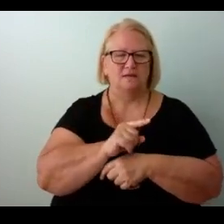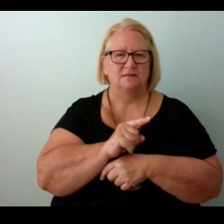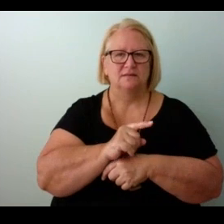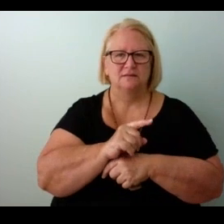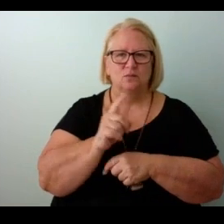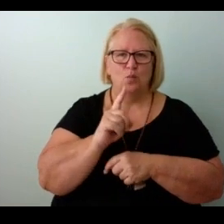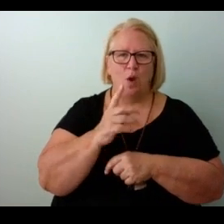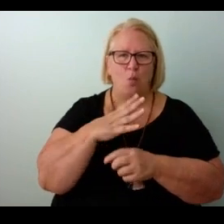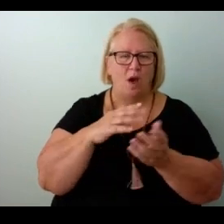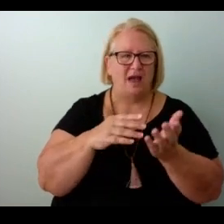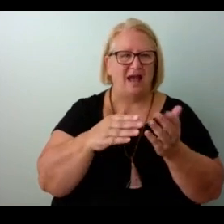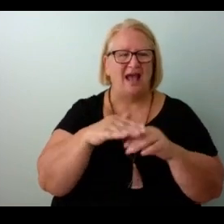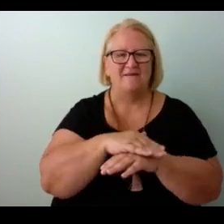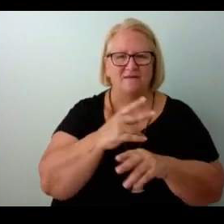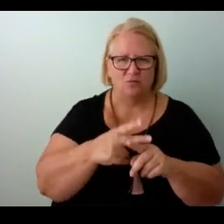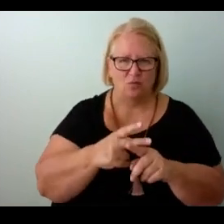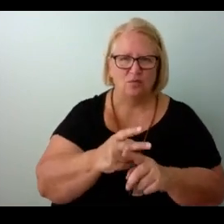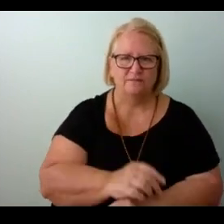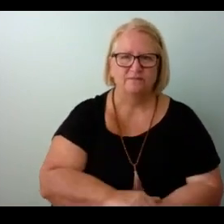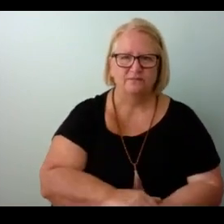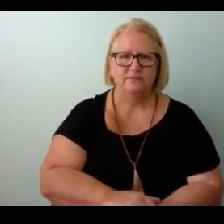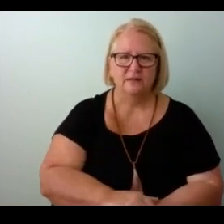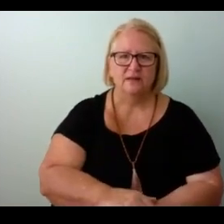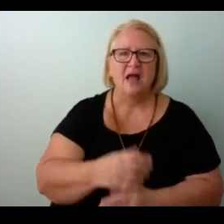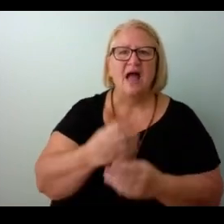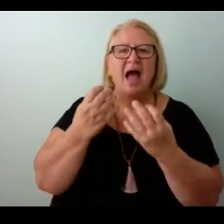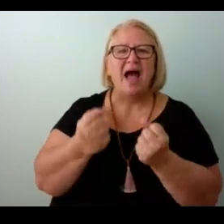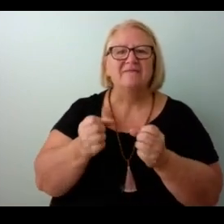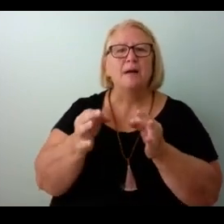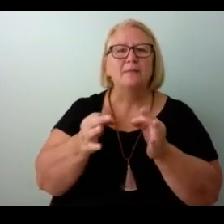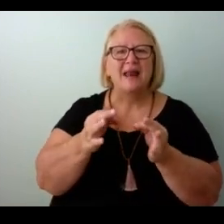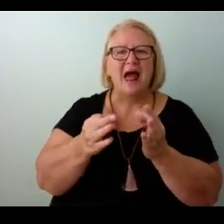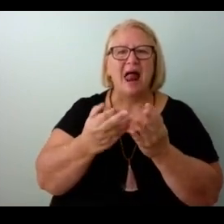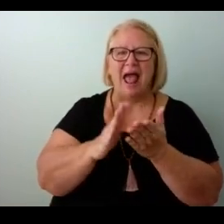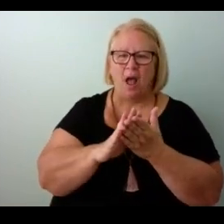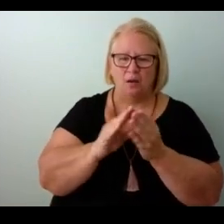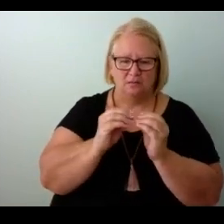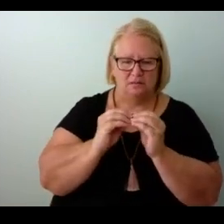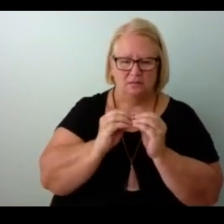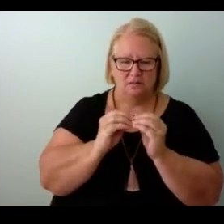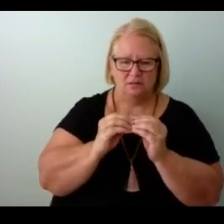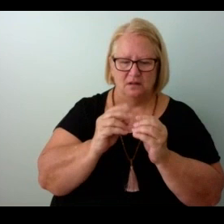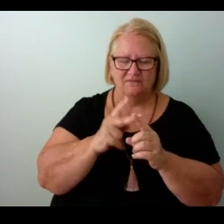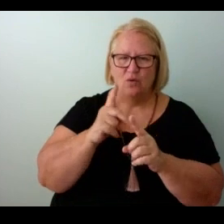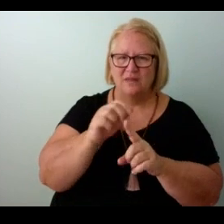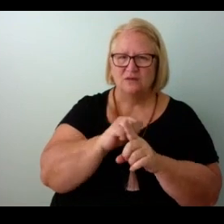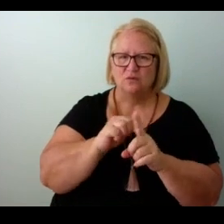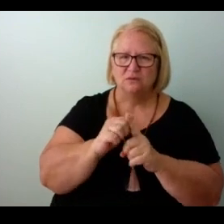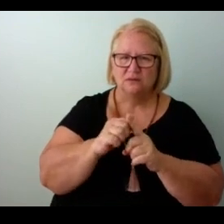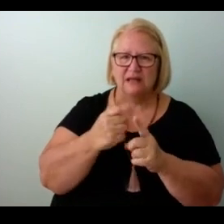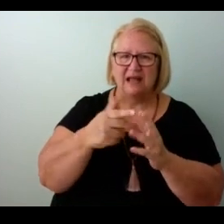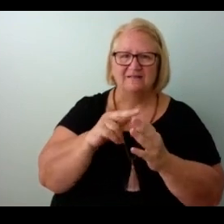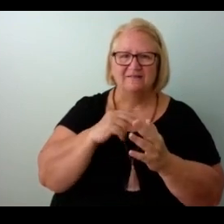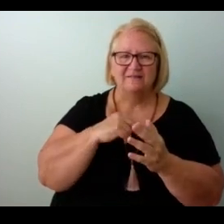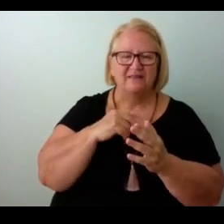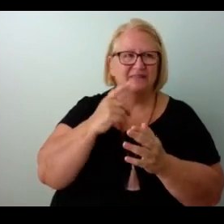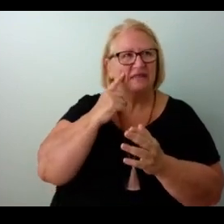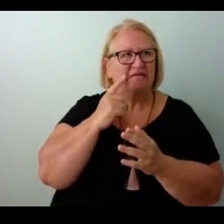be covered for and have a plan for dealing with the circumstances for stuff I was deciding not to be covered for.